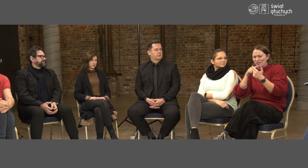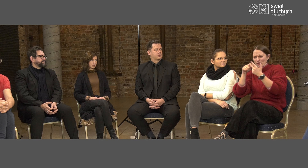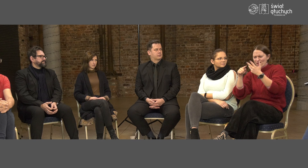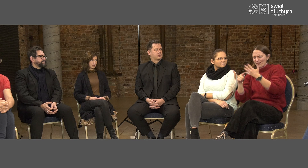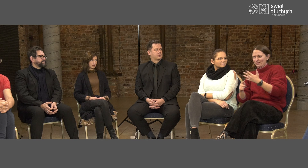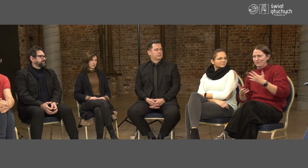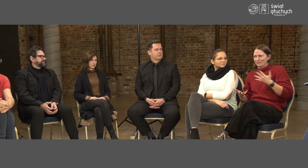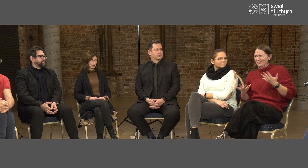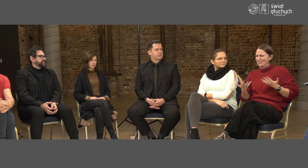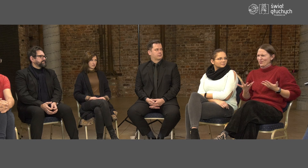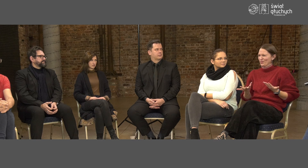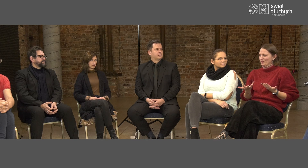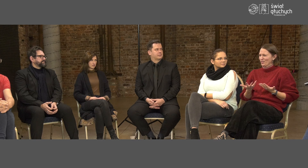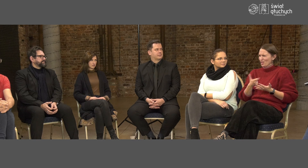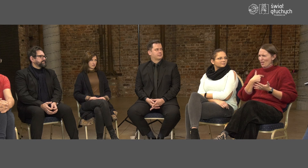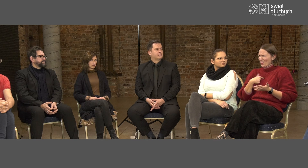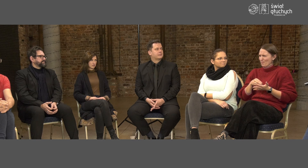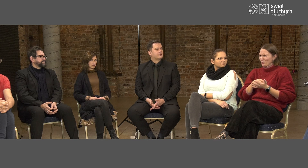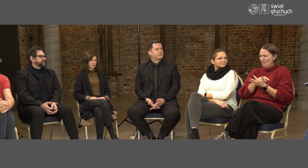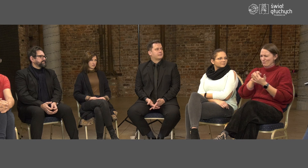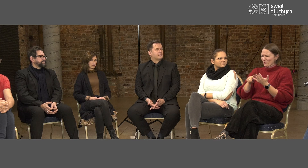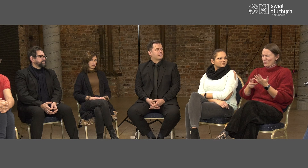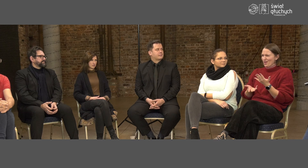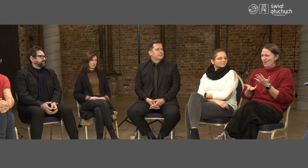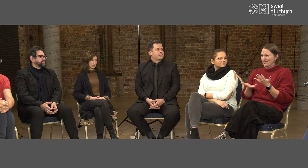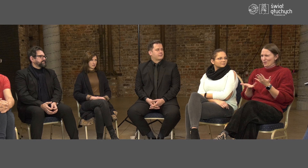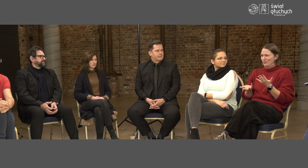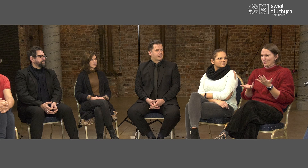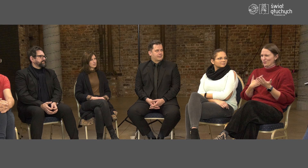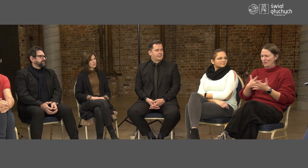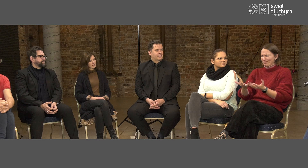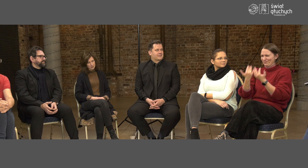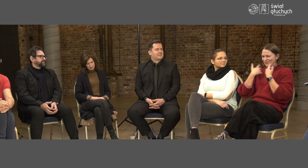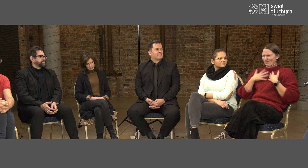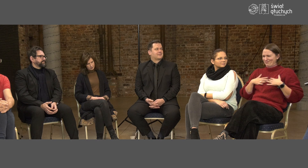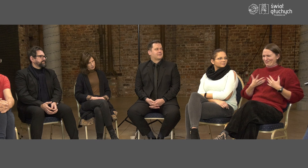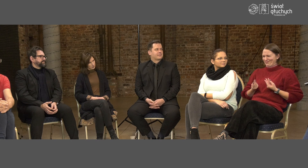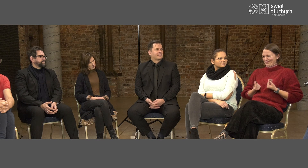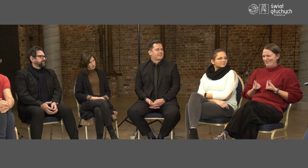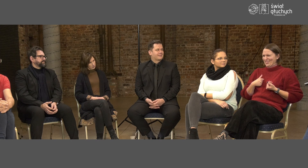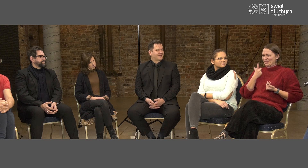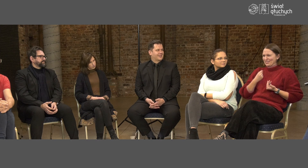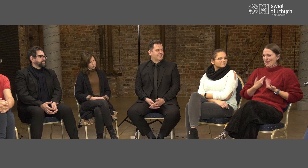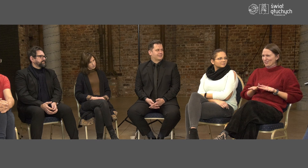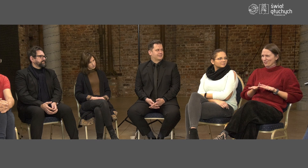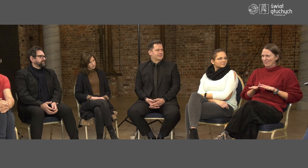there are so many names. Too many. When I look at all these names, it feels strange, unpleasant.